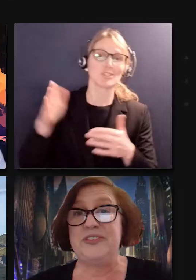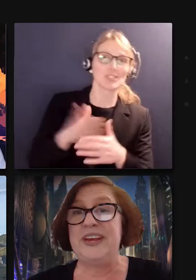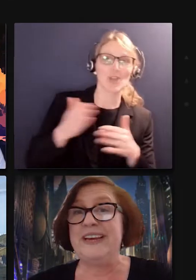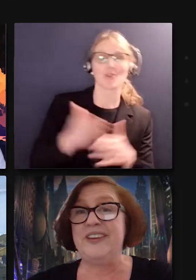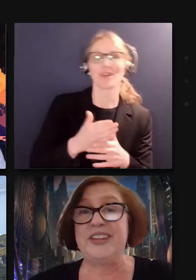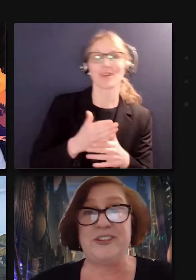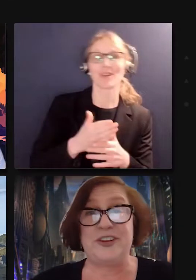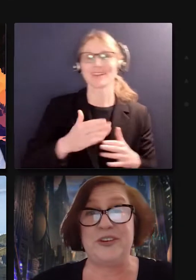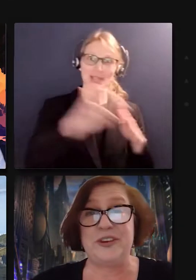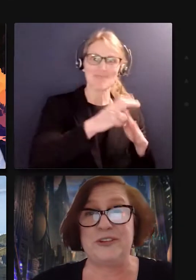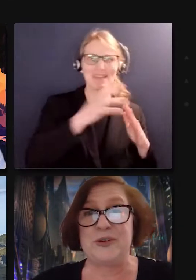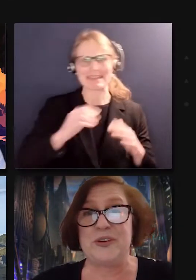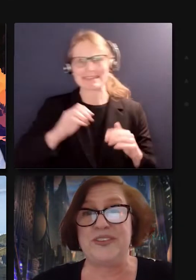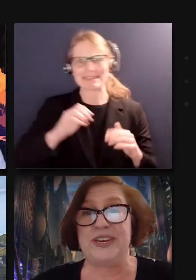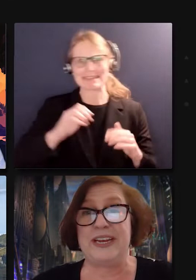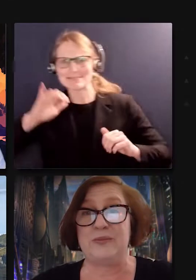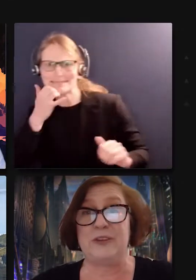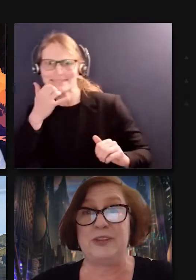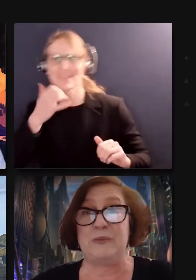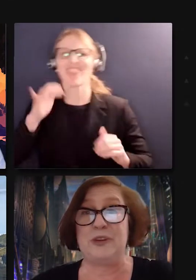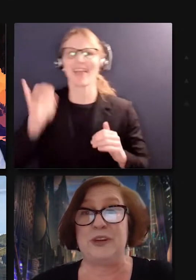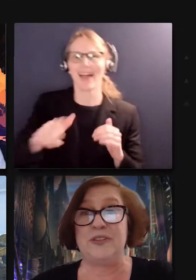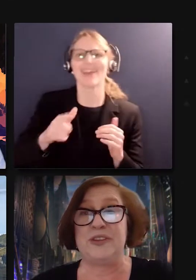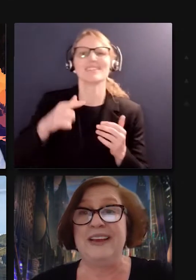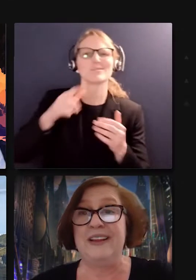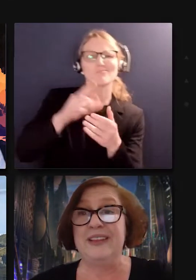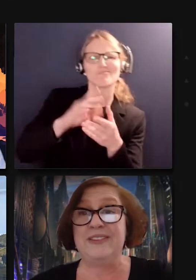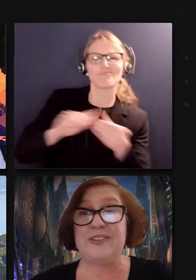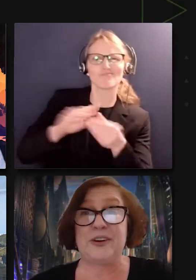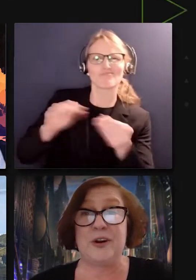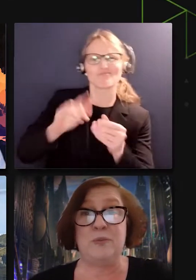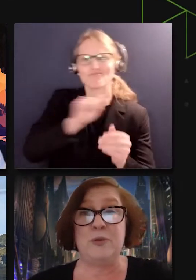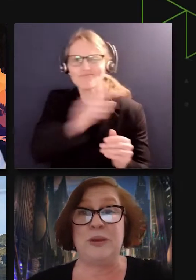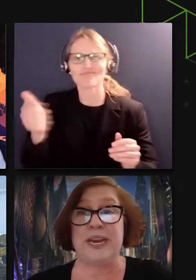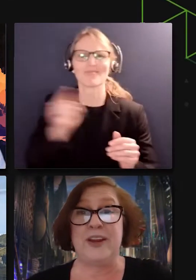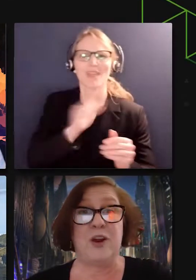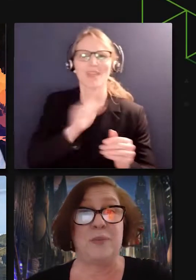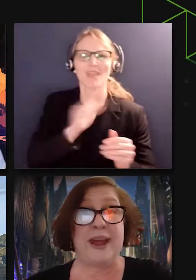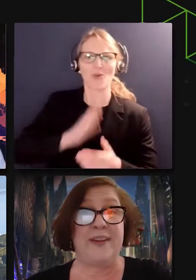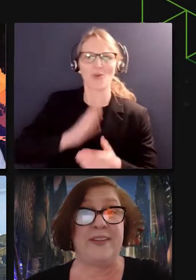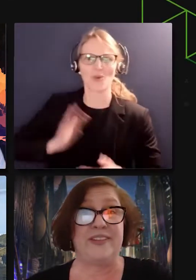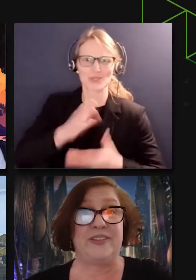as they share their stories at Xbox Game Studios. Let's start by meeting our panelists.